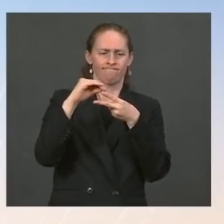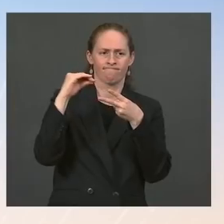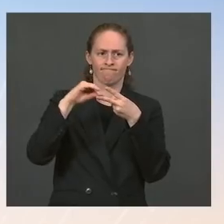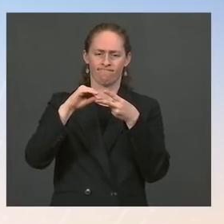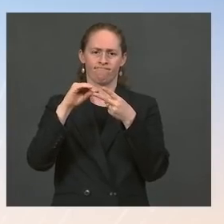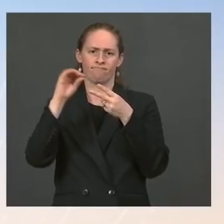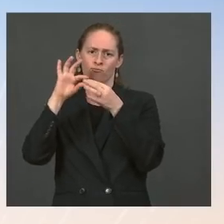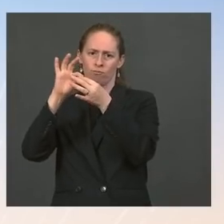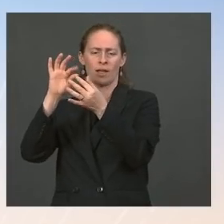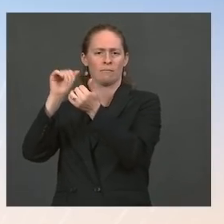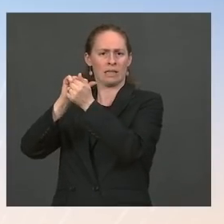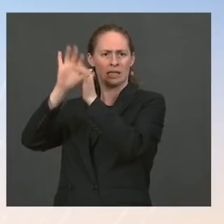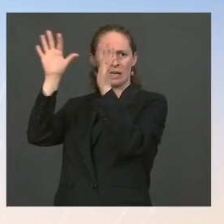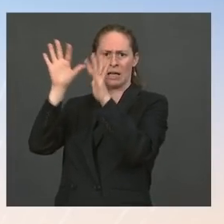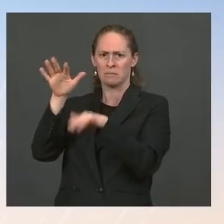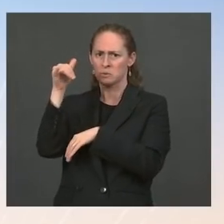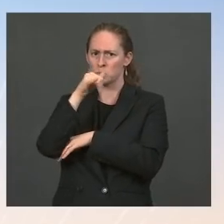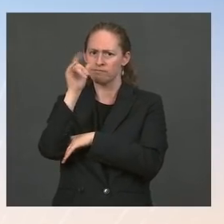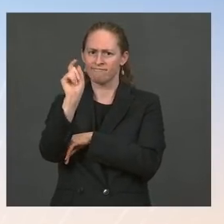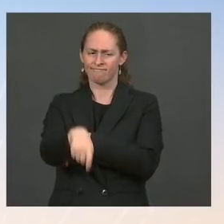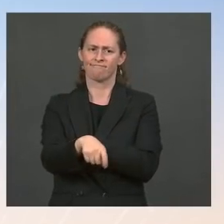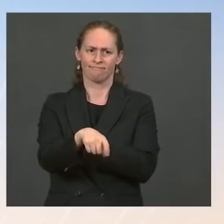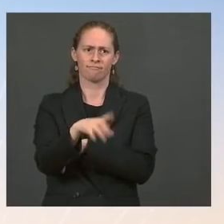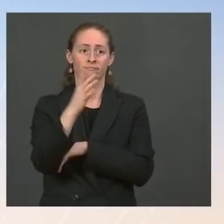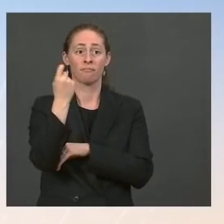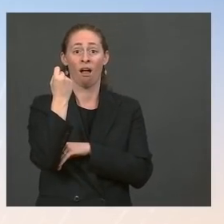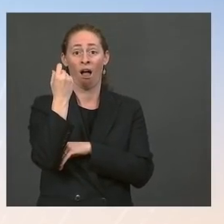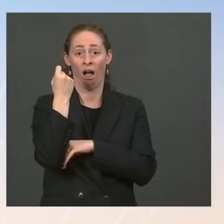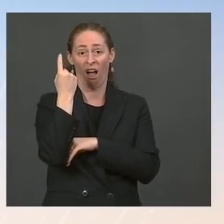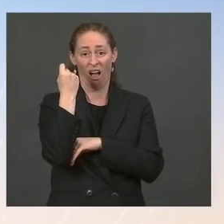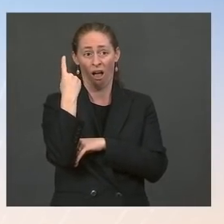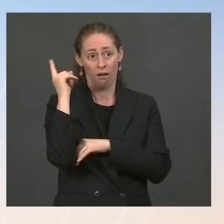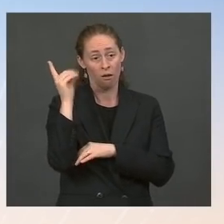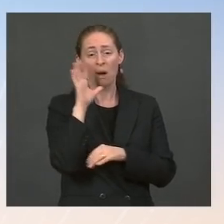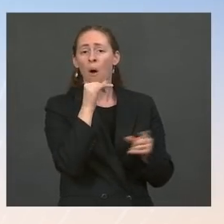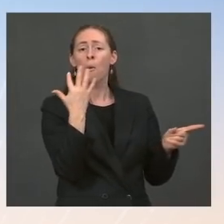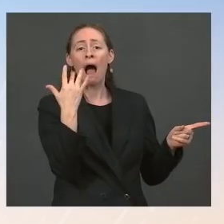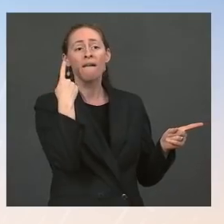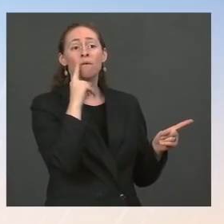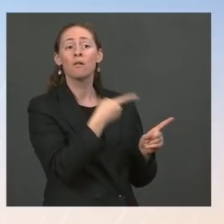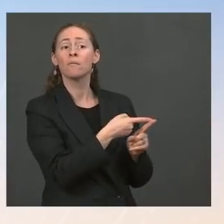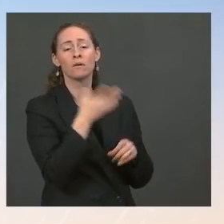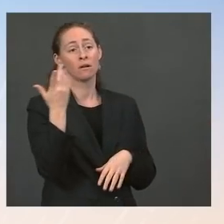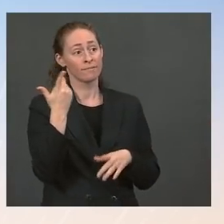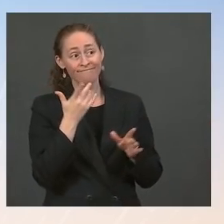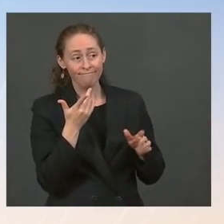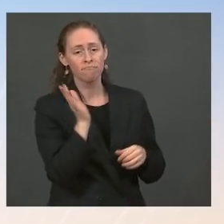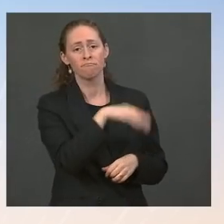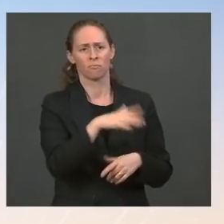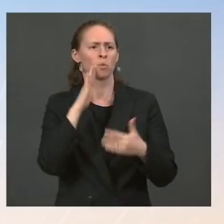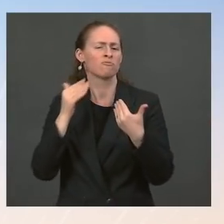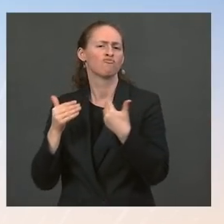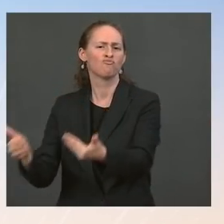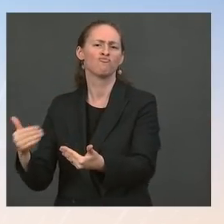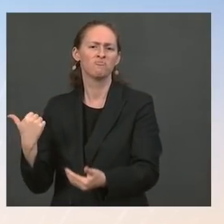But he has also not waited for that; he's also taken actions of his own accord. The Press: And then, one more. The -- one of the critical payfors in the package